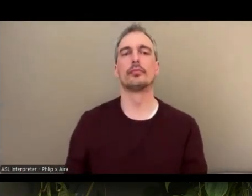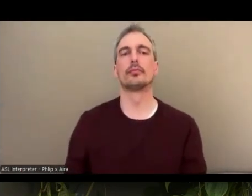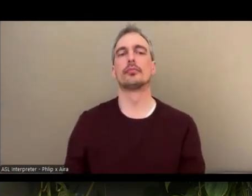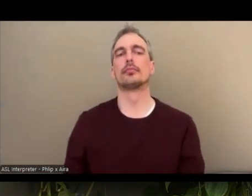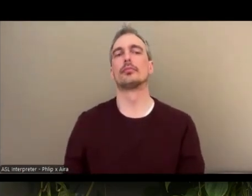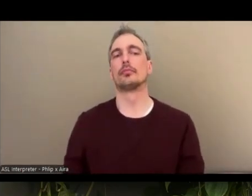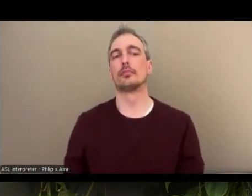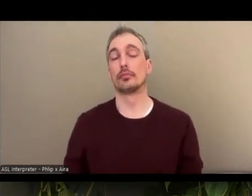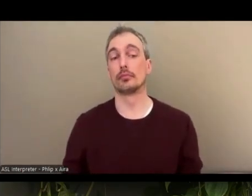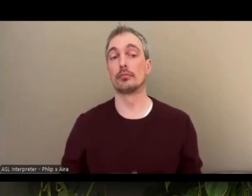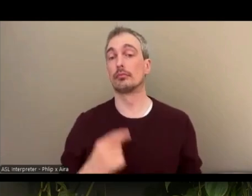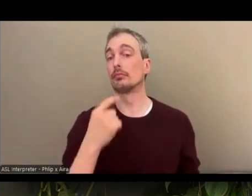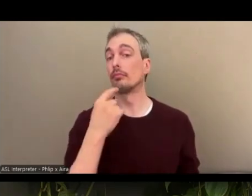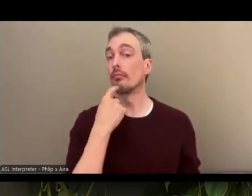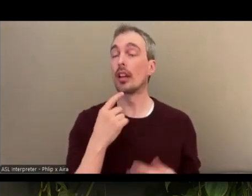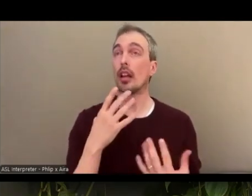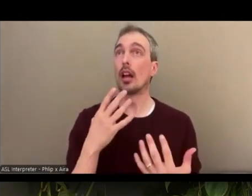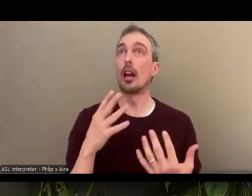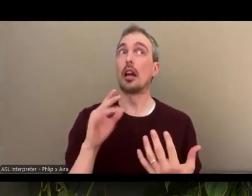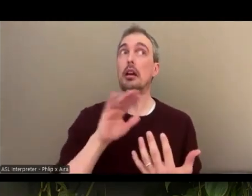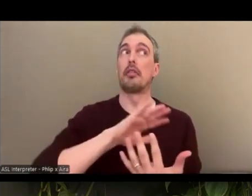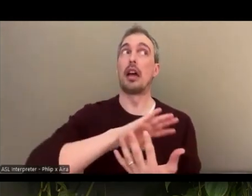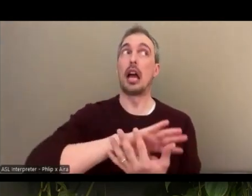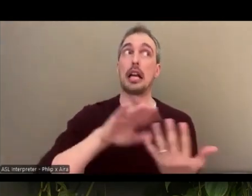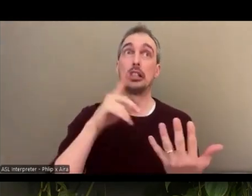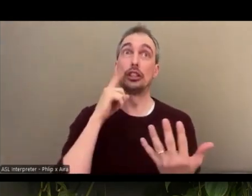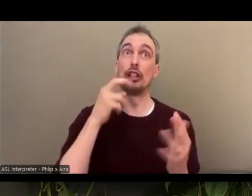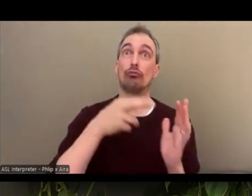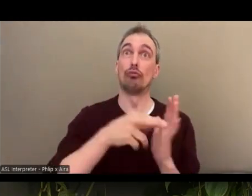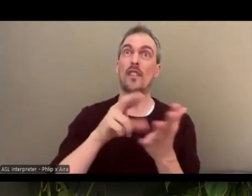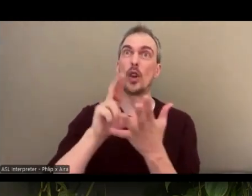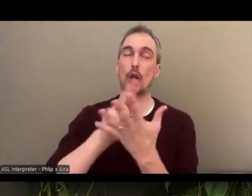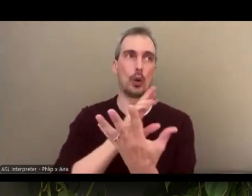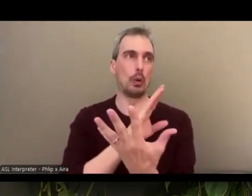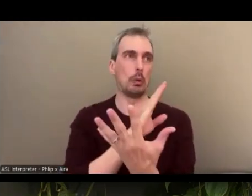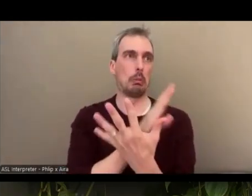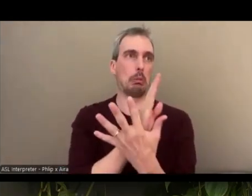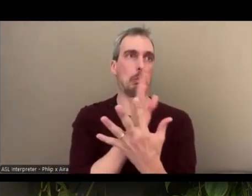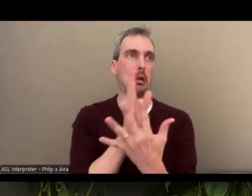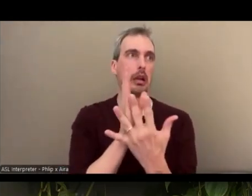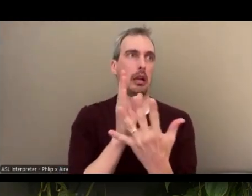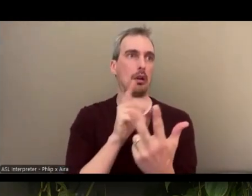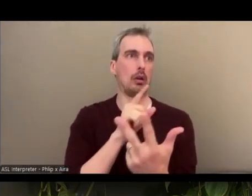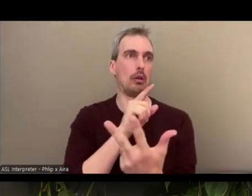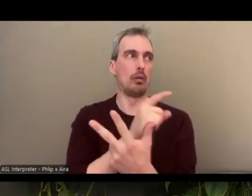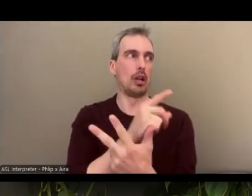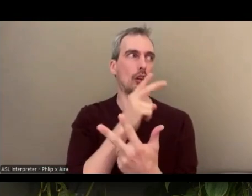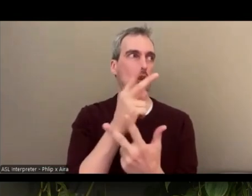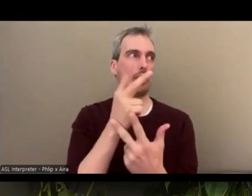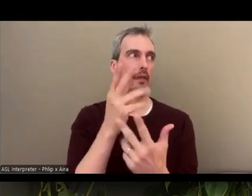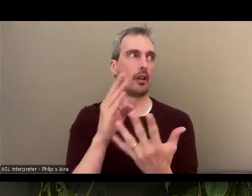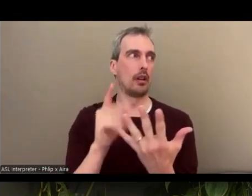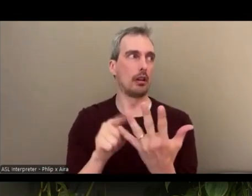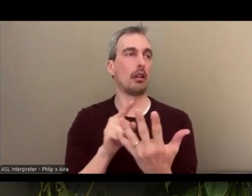And completed for that binary one. That third one. That brings us to... A total of 68/300.